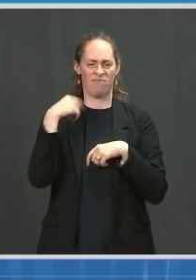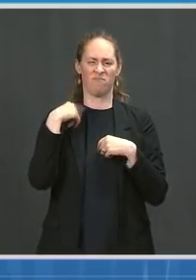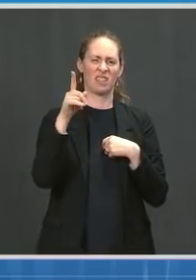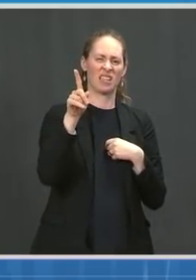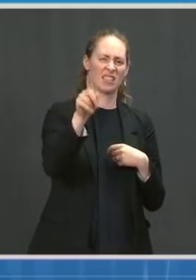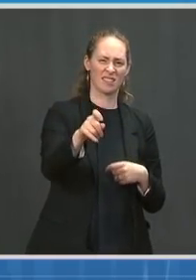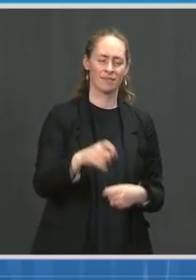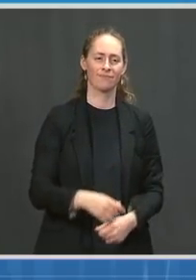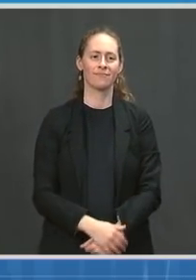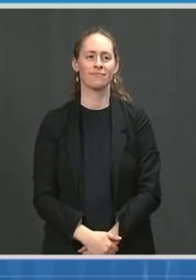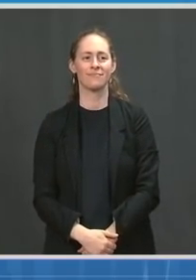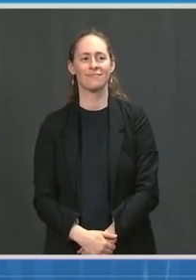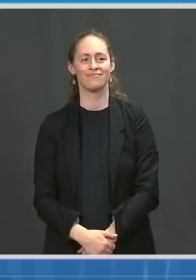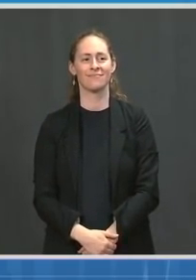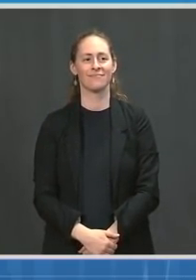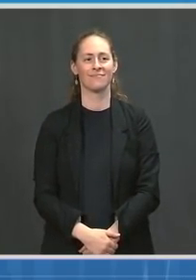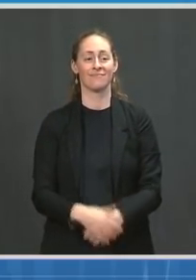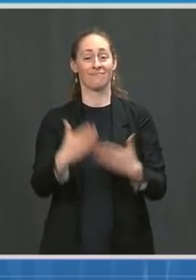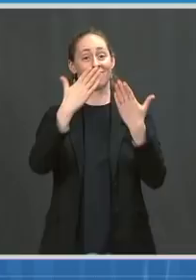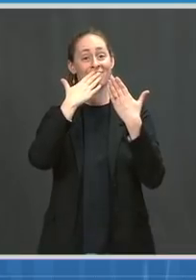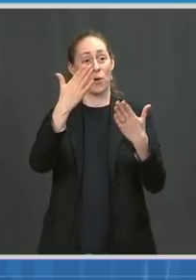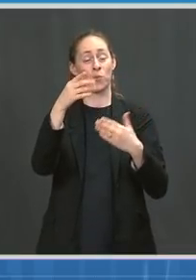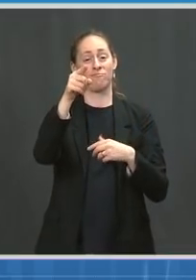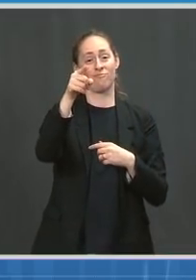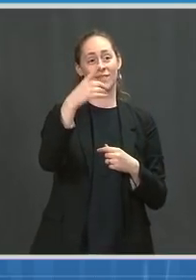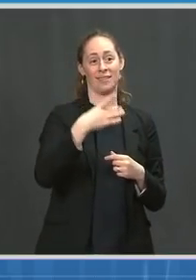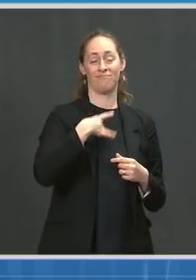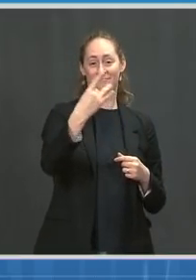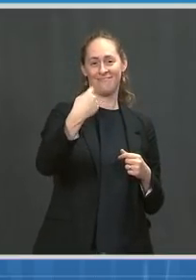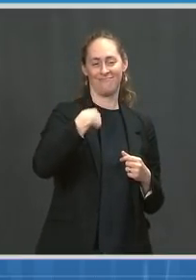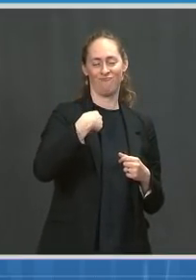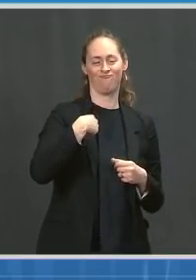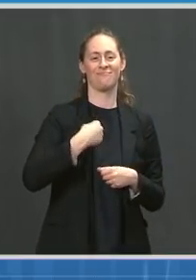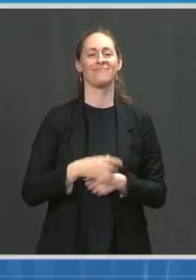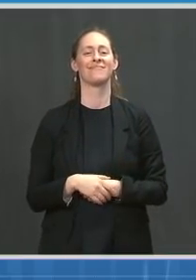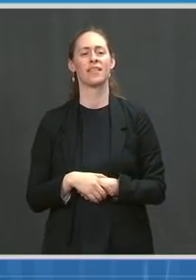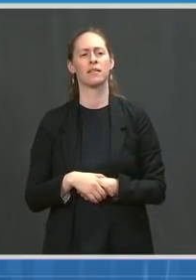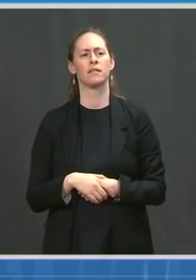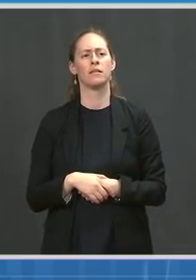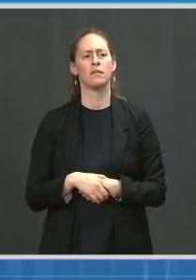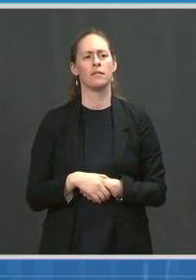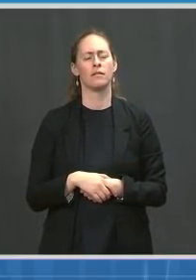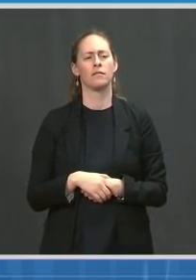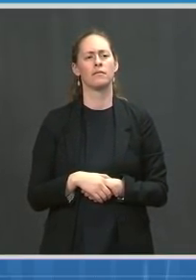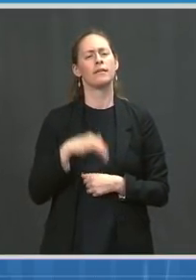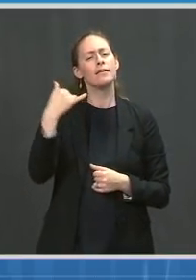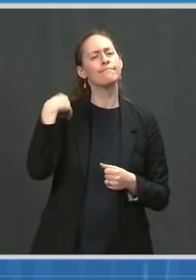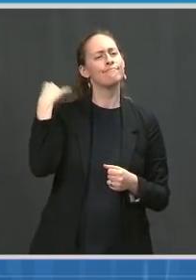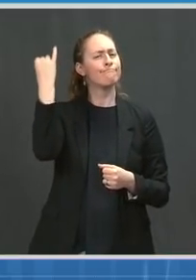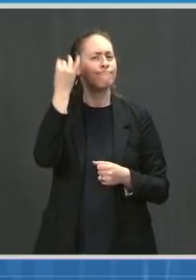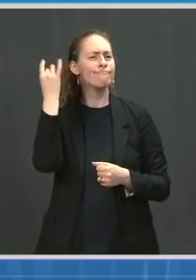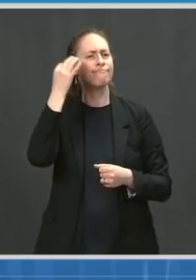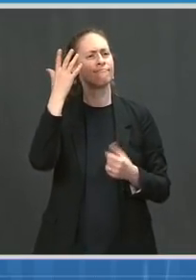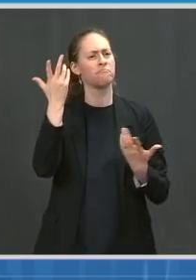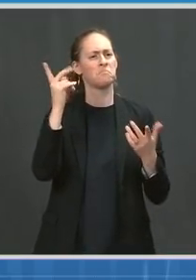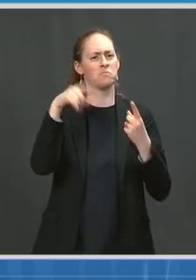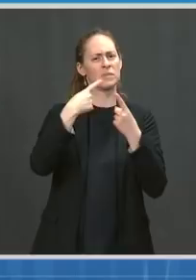The Press: Hi, thanks for taking this question. I wonder: Are you prepared to increase Pfizer or Moderna to states in the case